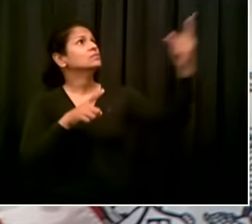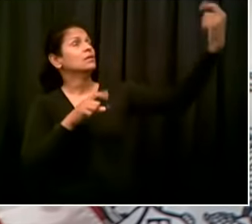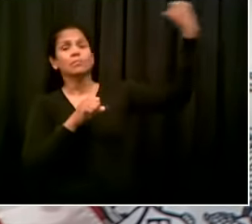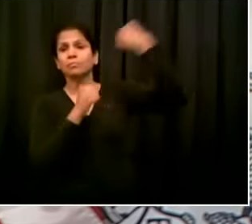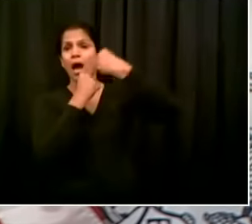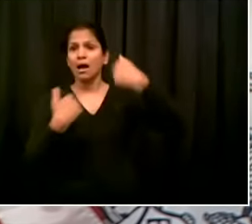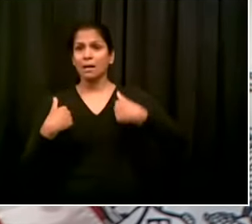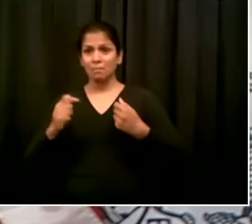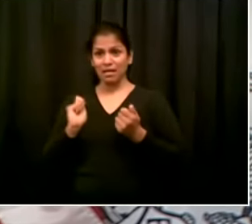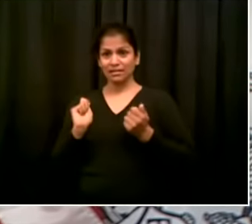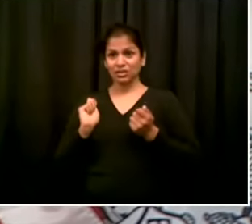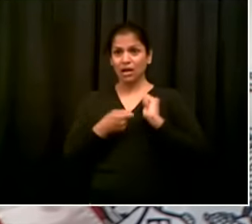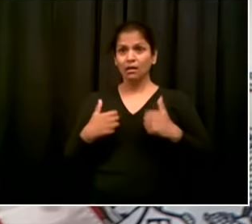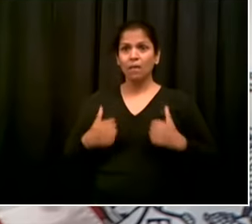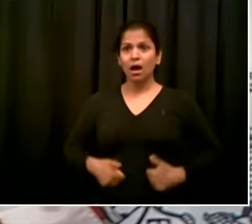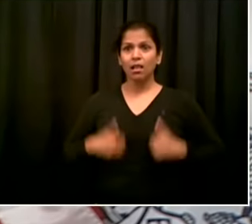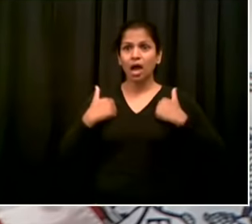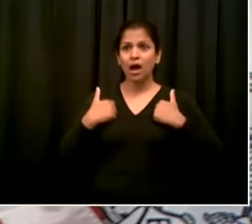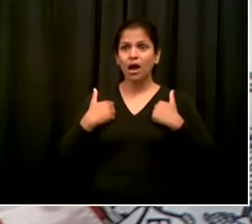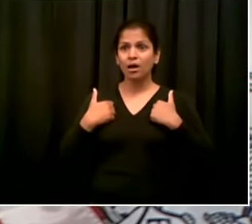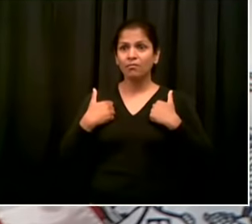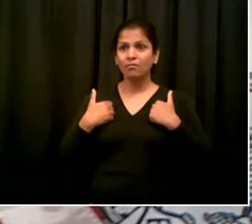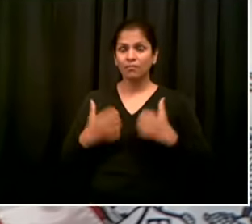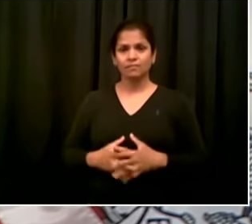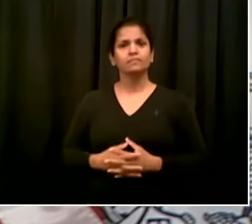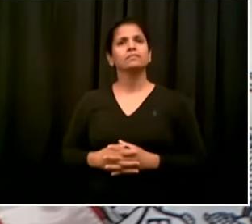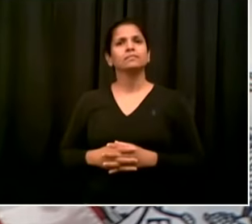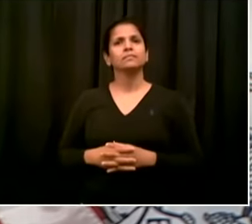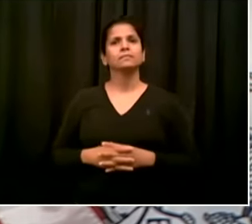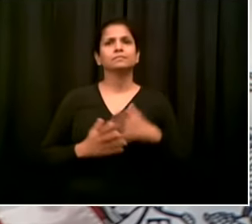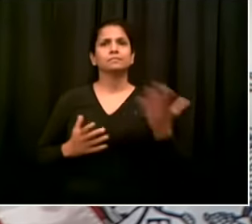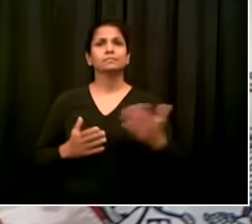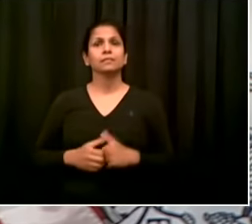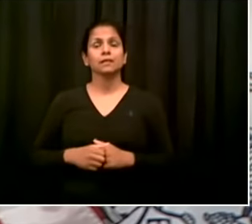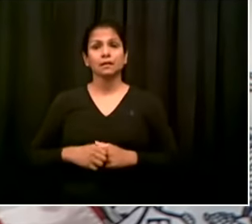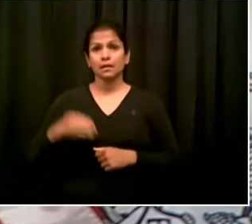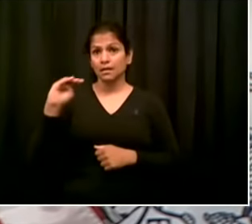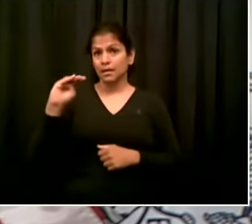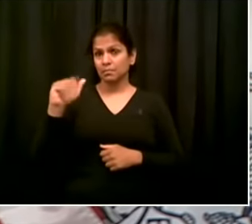GOOD PEOPLE THERE AND I KNOW SOME PEOPLE ARE TRYING HARD BUT